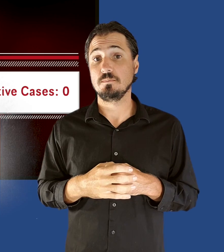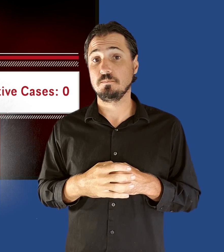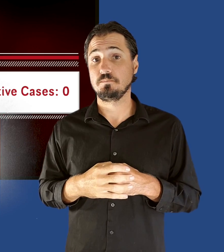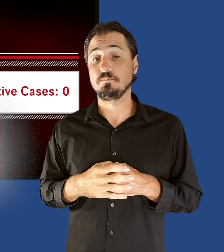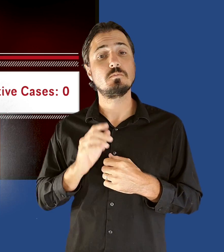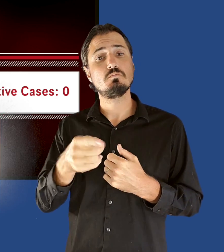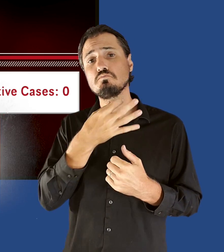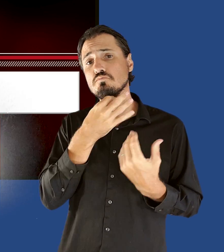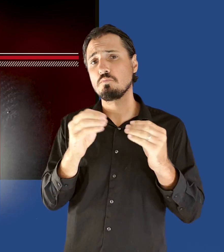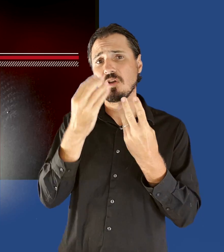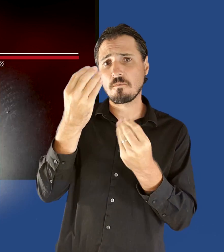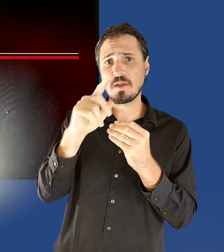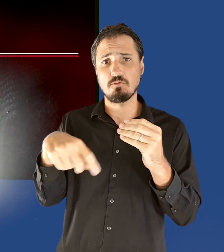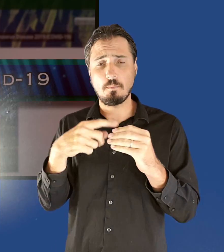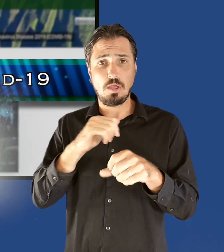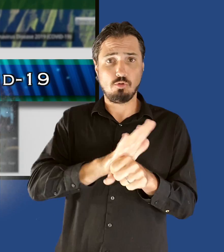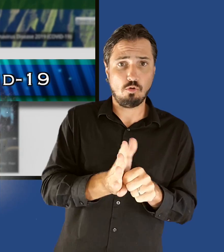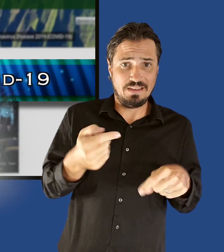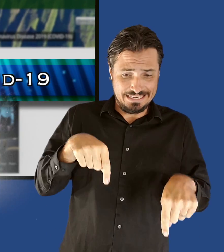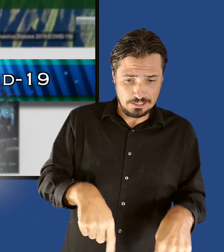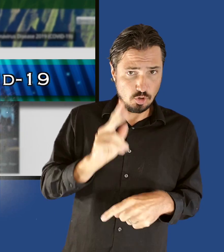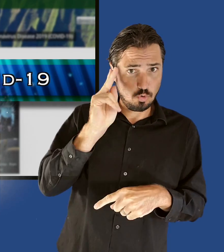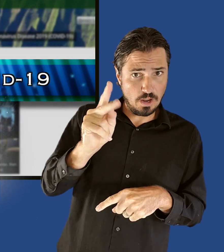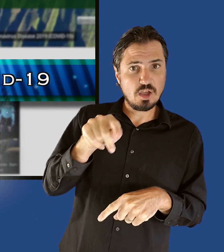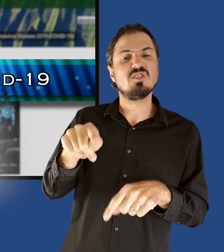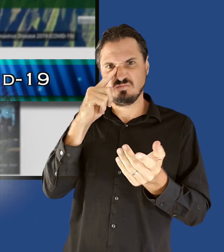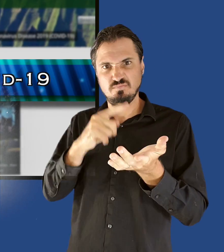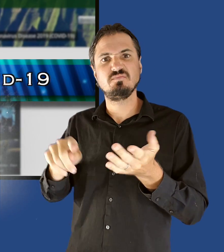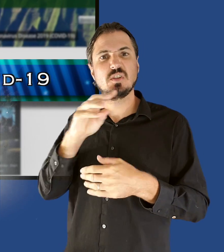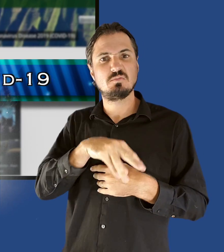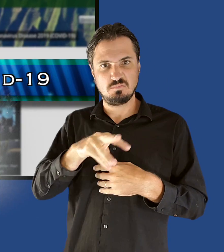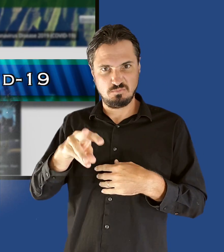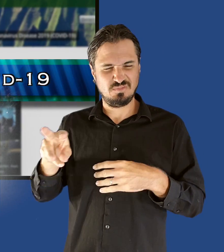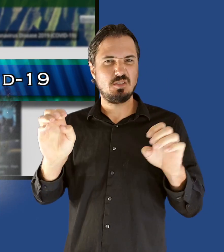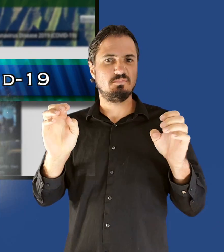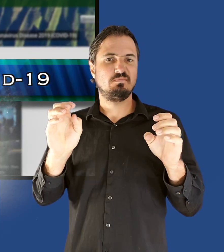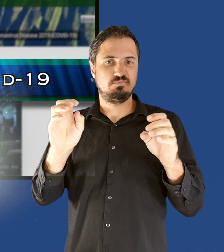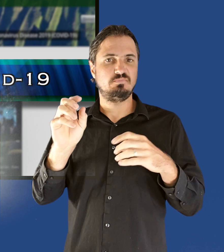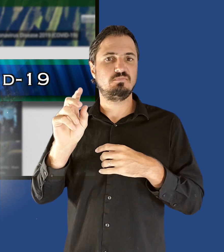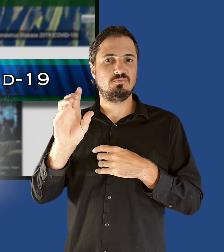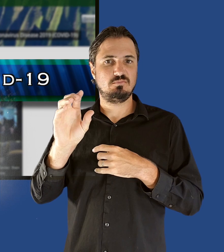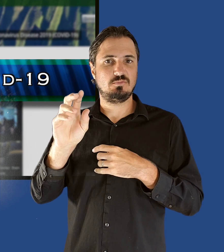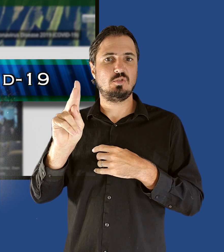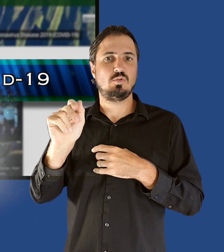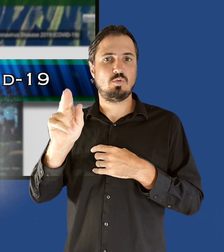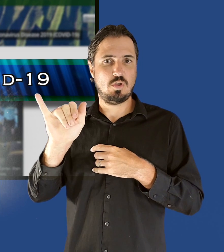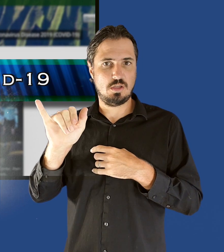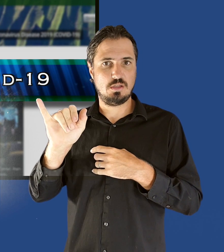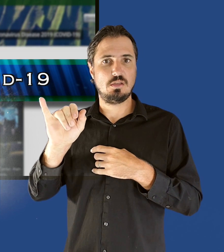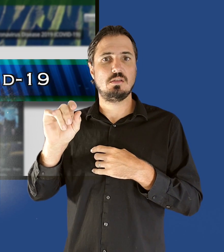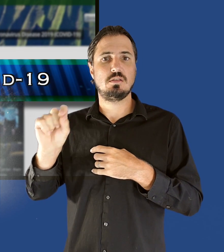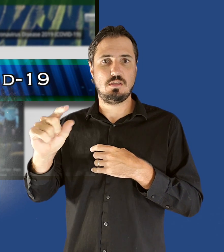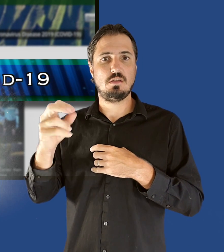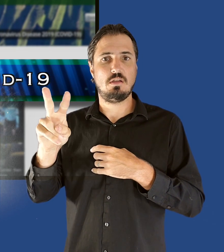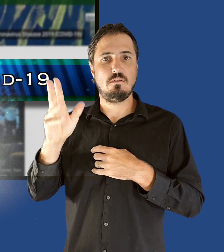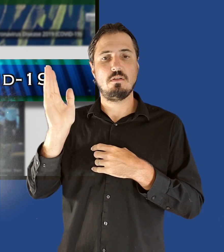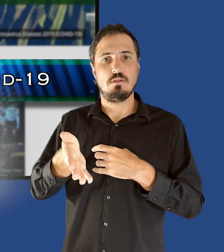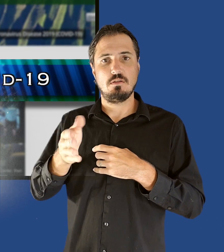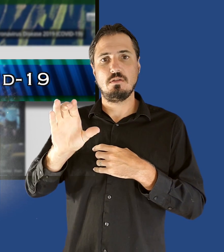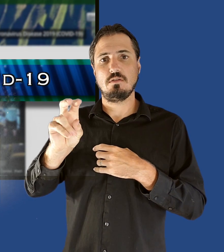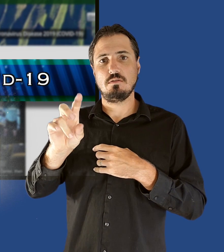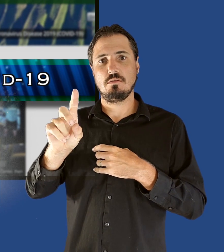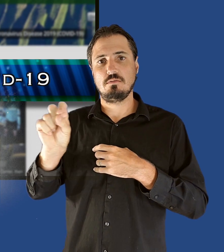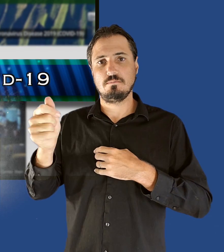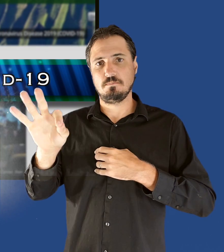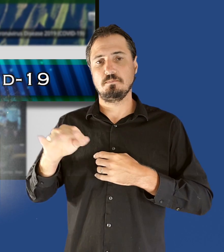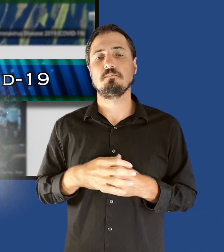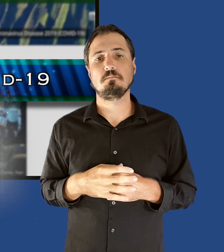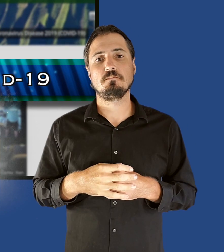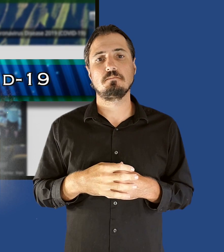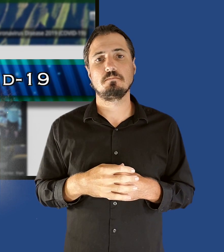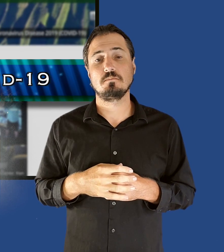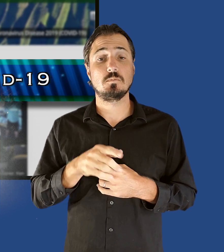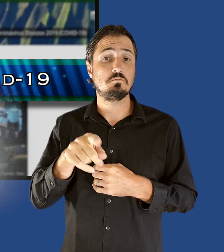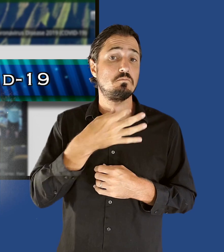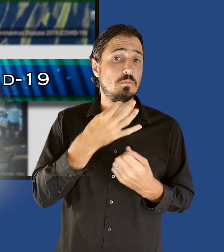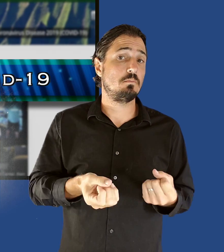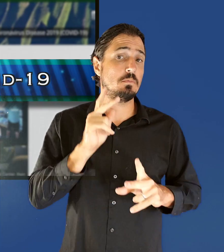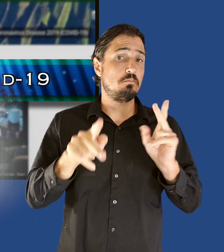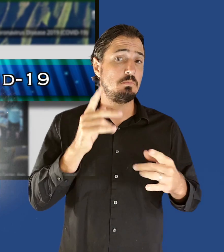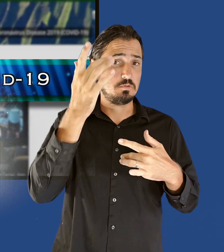Kaua‘i’s tally of cases and other information on COVID-19 can be found on the Kaua‘i Emergency Management Agency or KEMA site at www.kauai.gov/COVID-19.